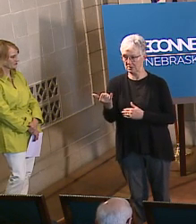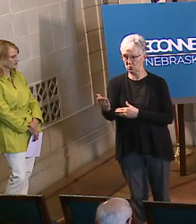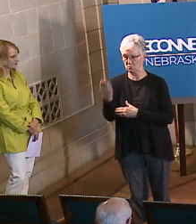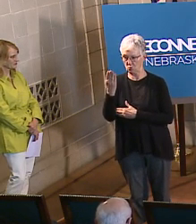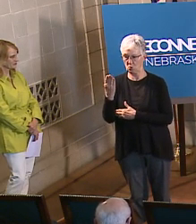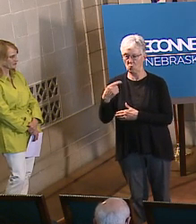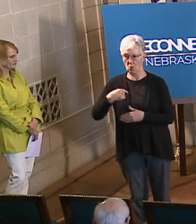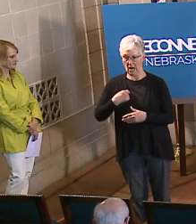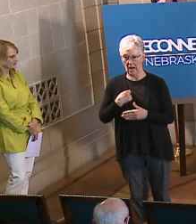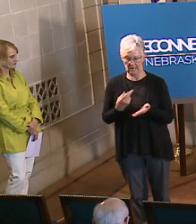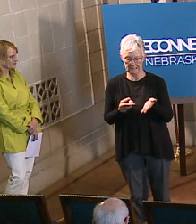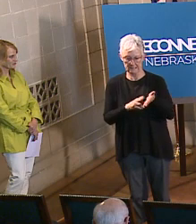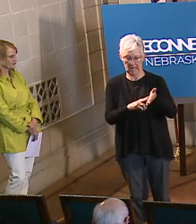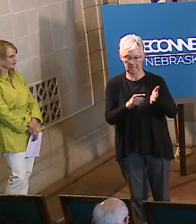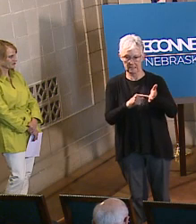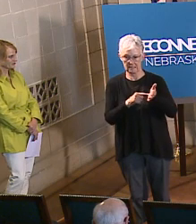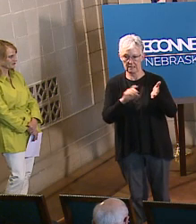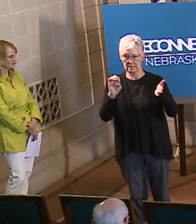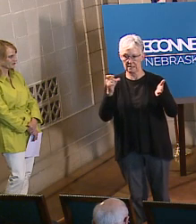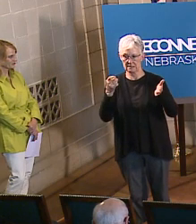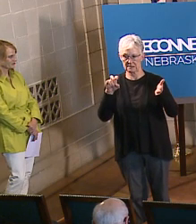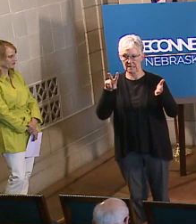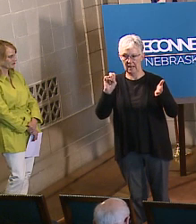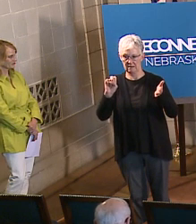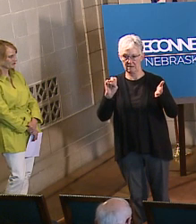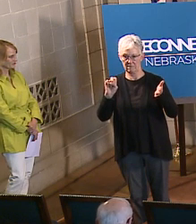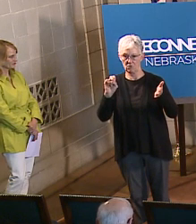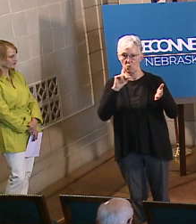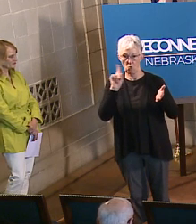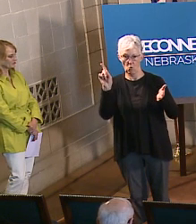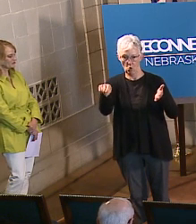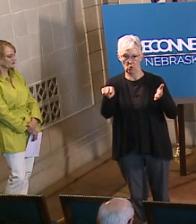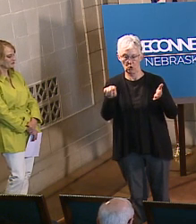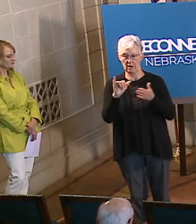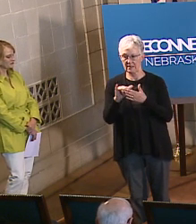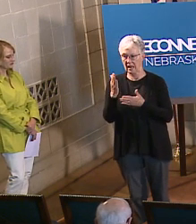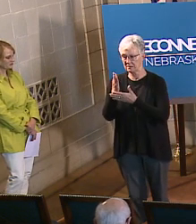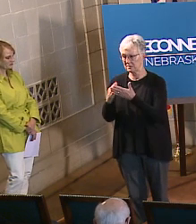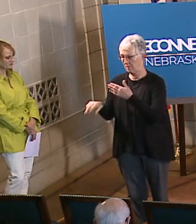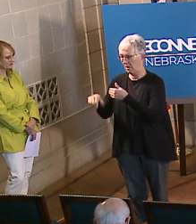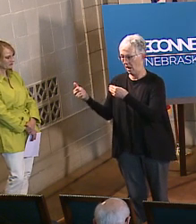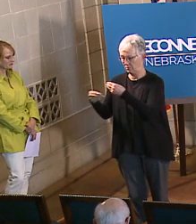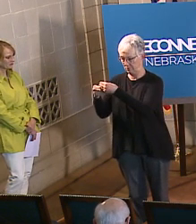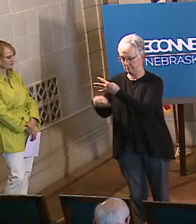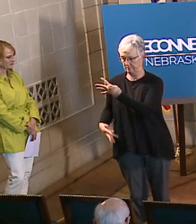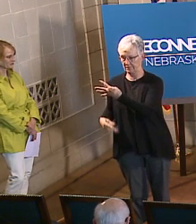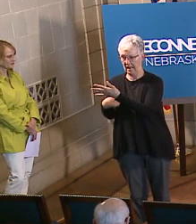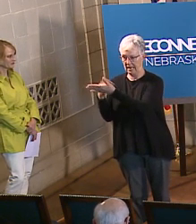SO I EARLIER THIS MORNING SIGNED AN EXECUTIVE ORDER THAT WILL BE